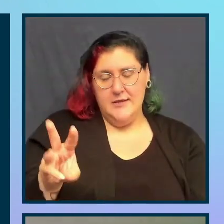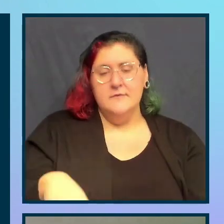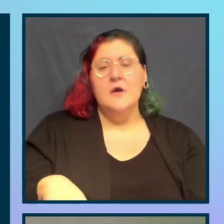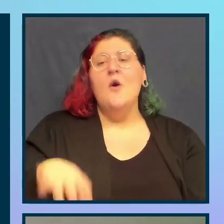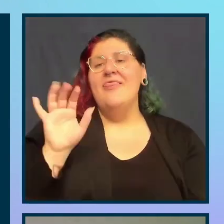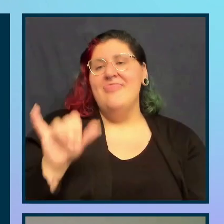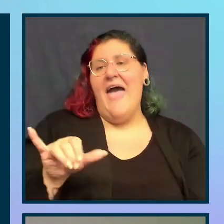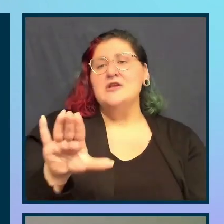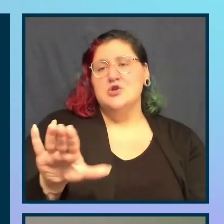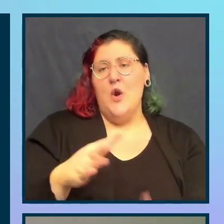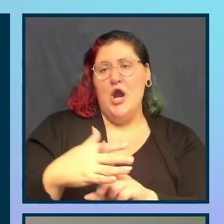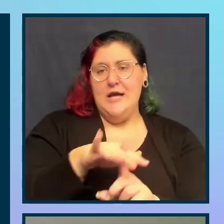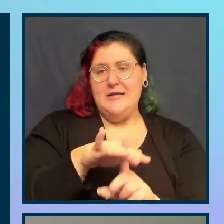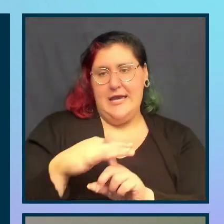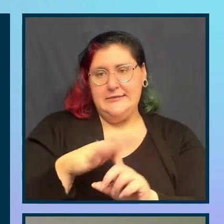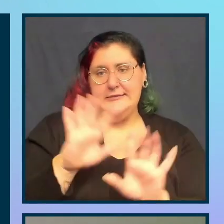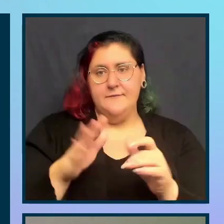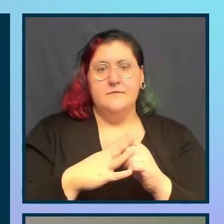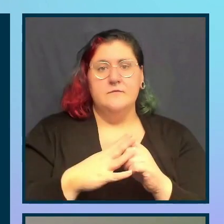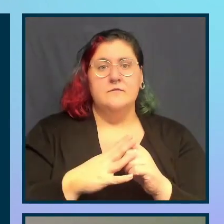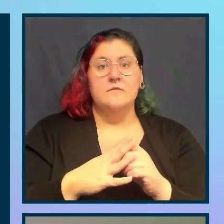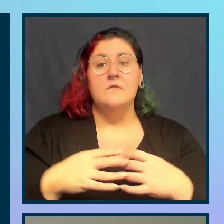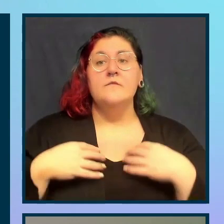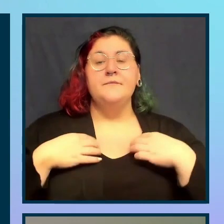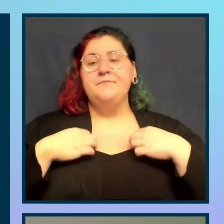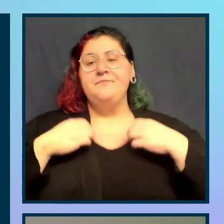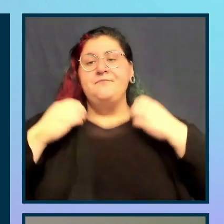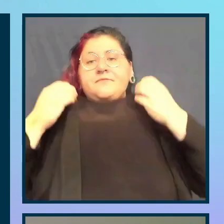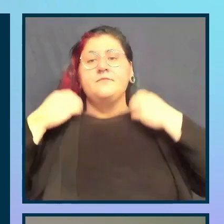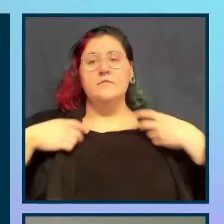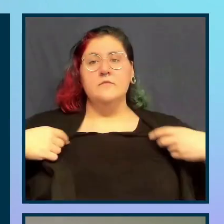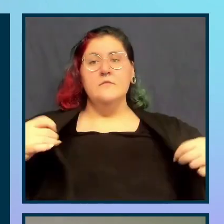So step one, let's look at the maps. There are great,